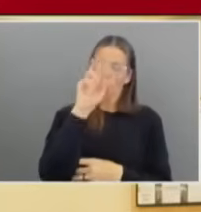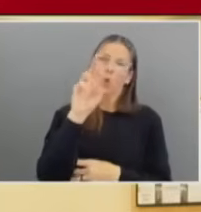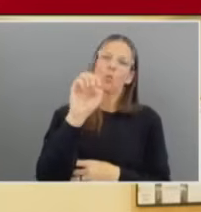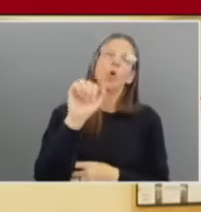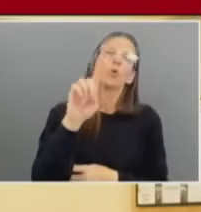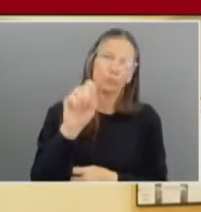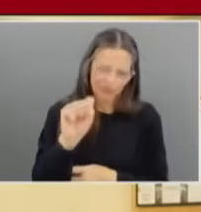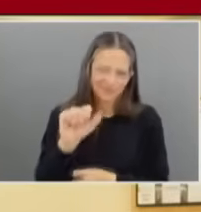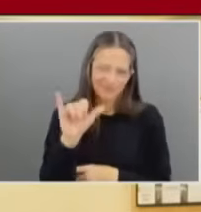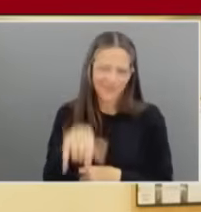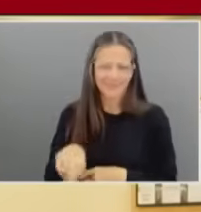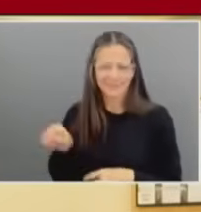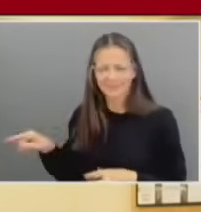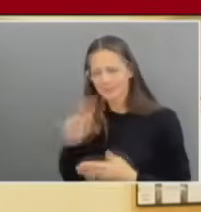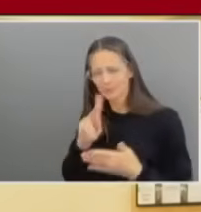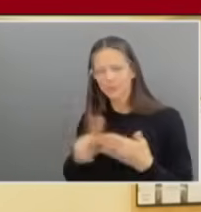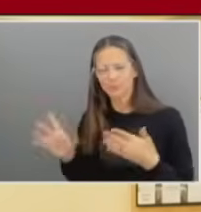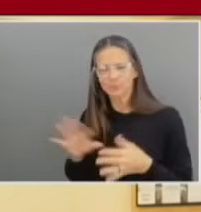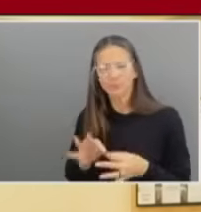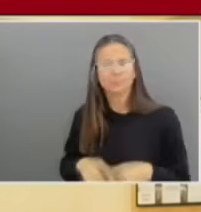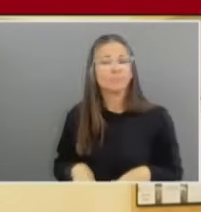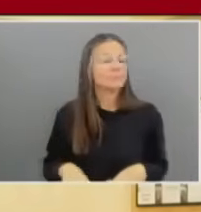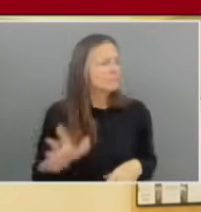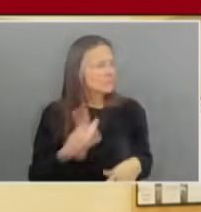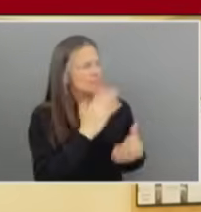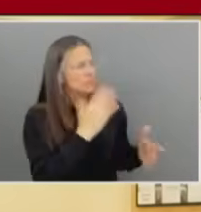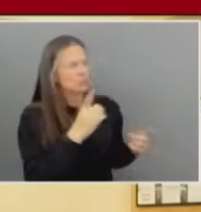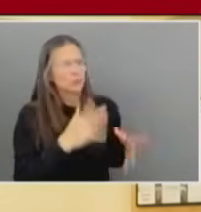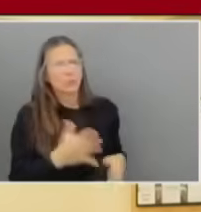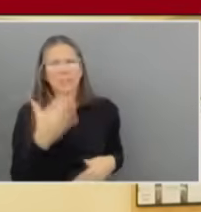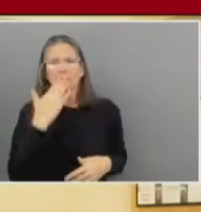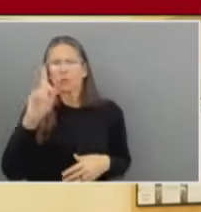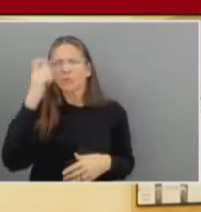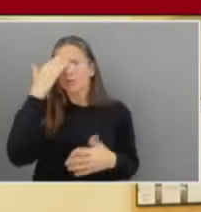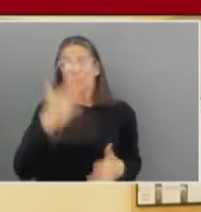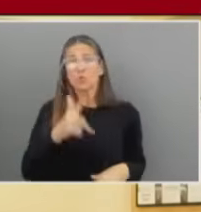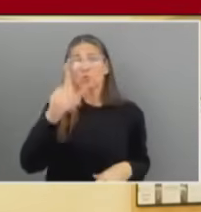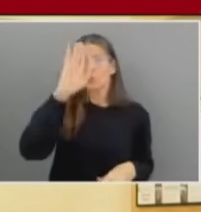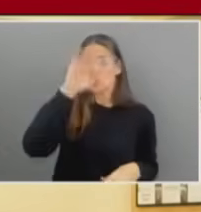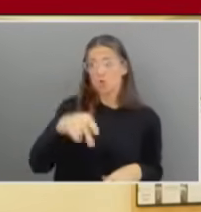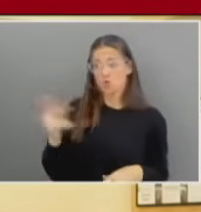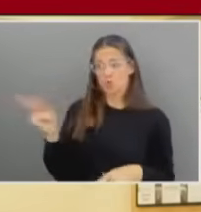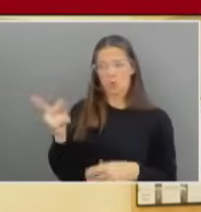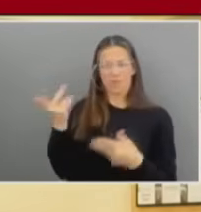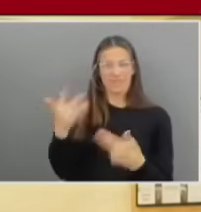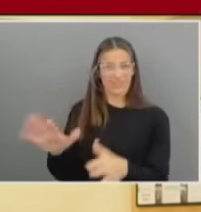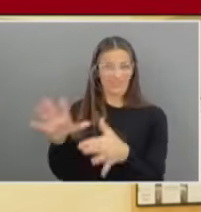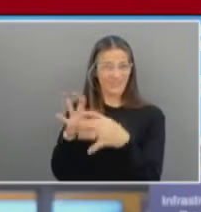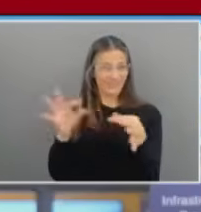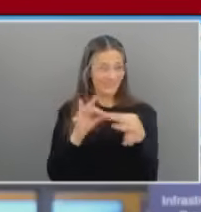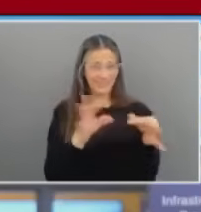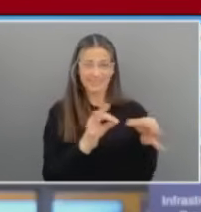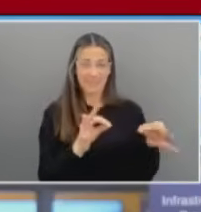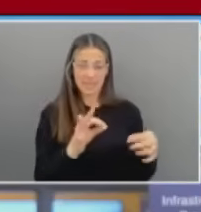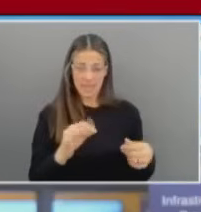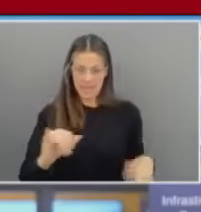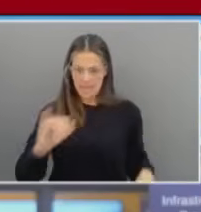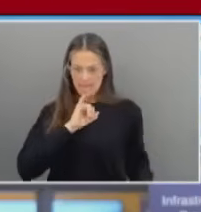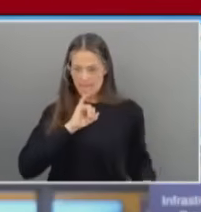WHO’S GOING TO TALK ABOUT THAT OTHER LINE OF EFFORT ON OUR ROADS AND OUR HIGHWAYS? SECRETARY GRAY. THANK YOU, DIRECTOR, AND THANKS, GOVERNOR.